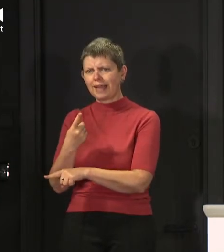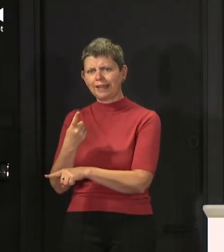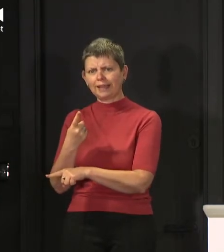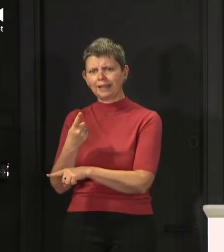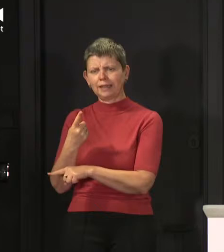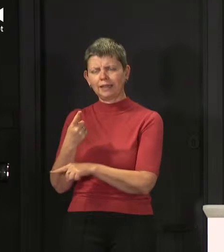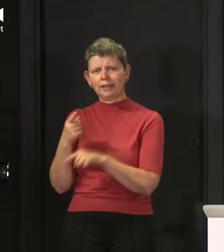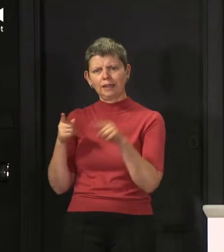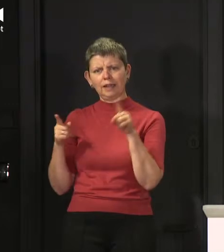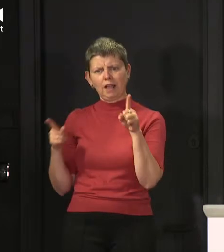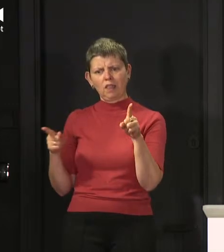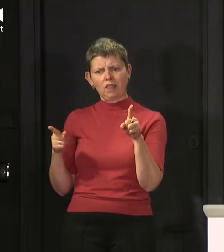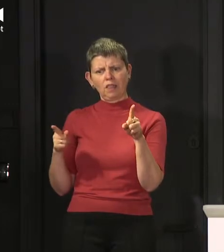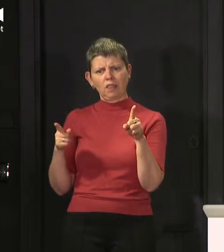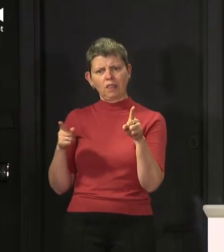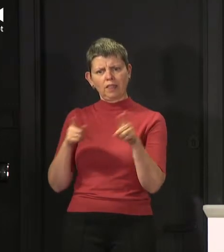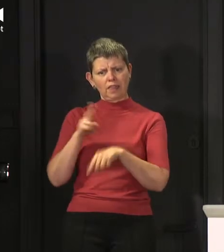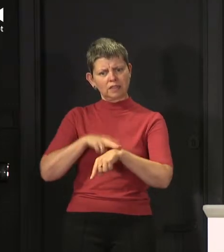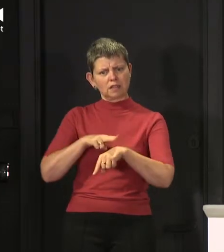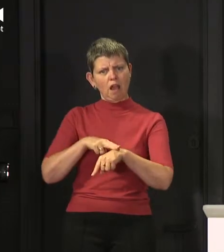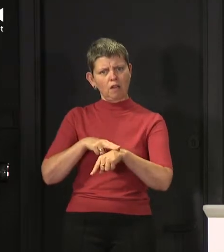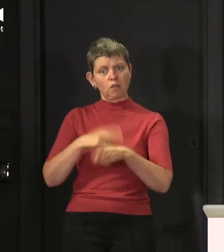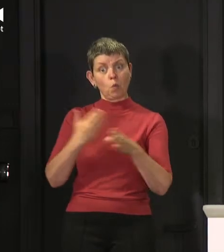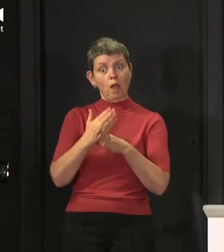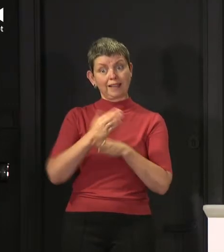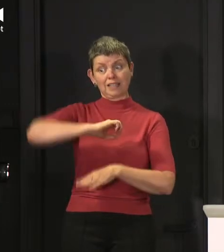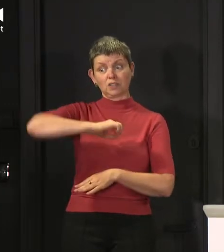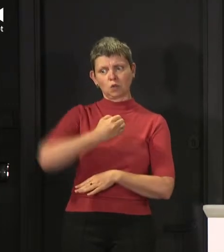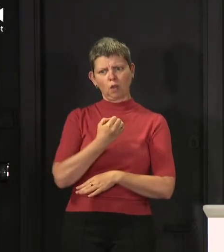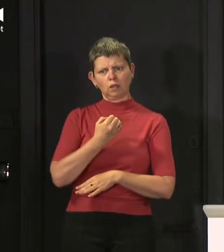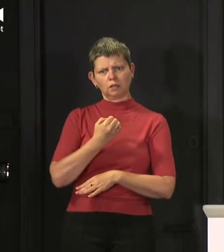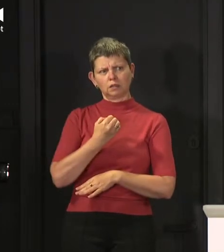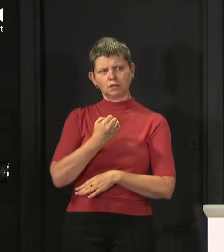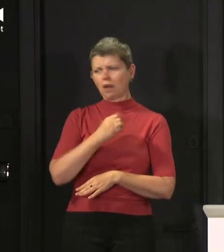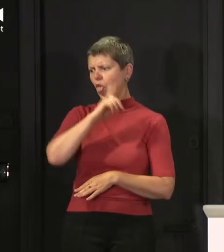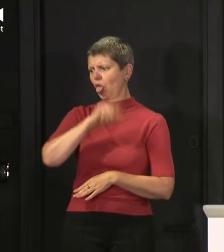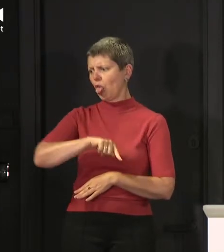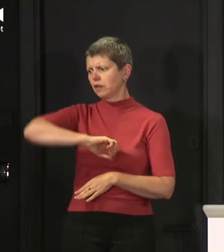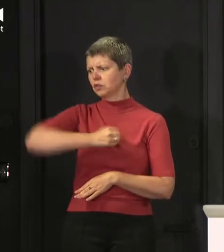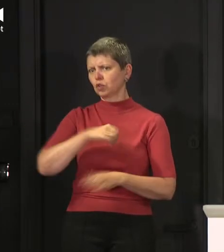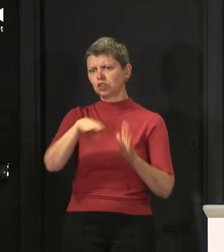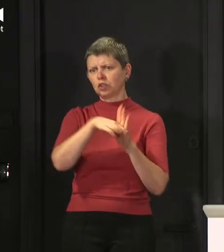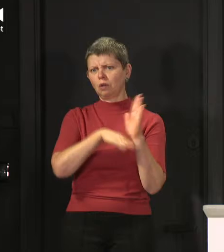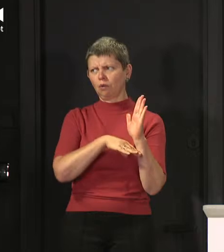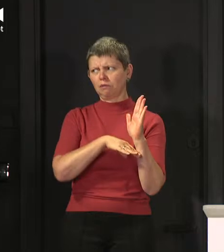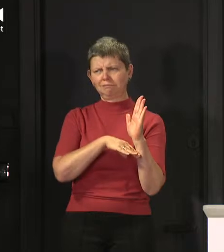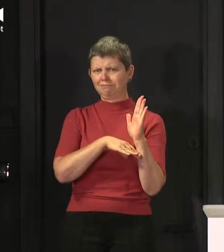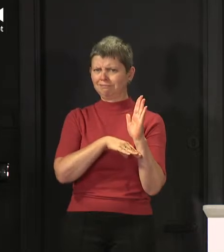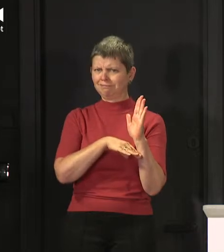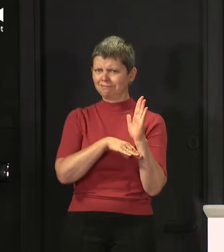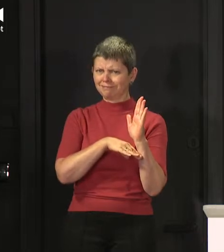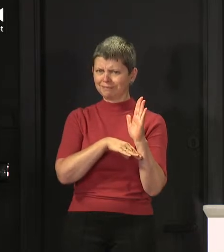that reflected the law in Scotland. I think that would be a rather bizarre and unfortunate